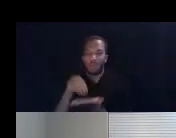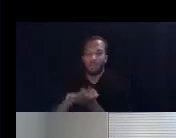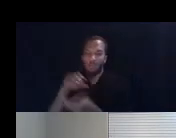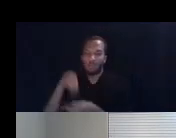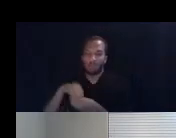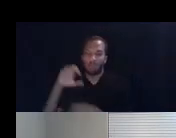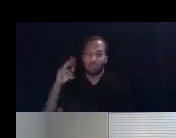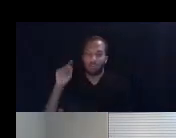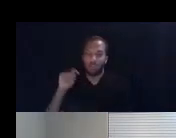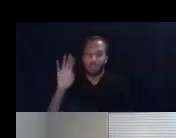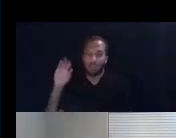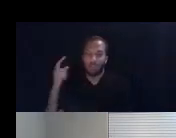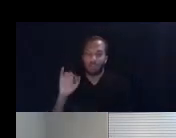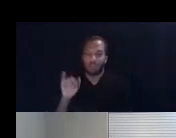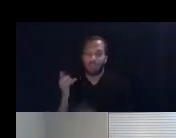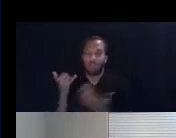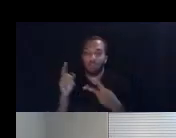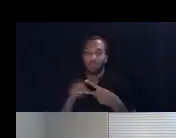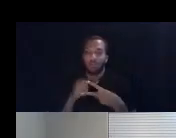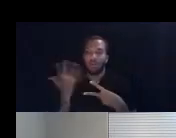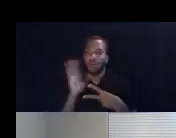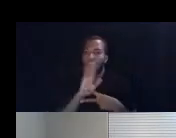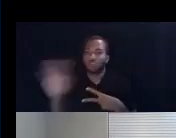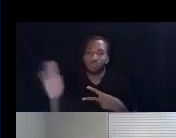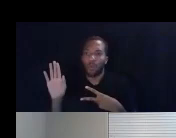One is, what did your organization do with the results of the last CHNA?